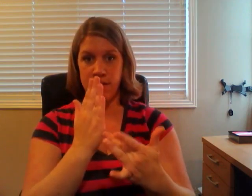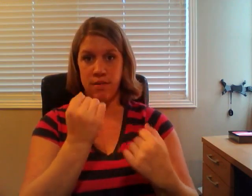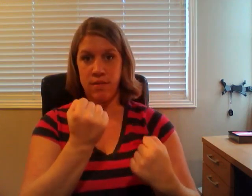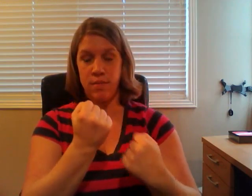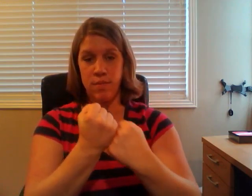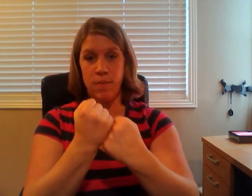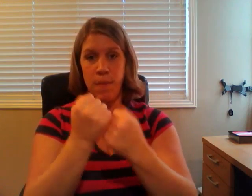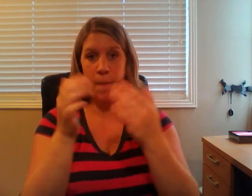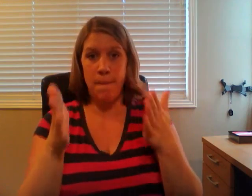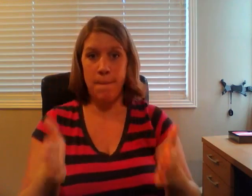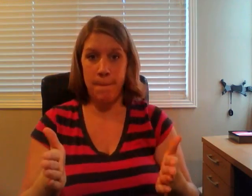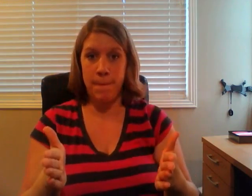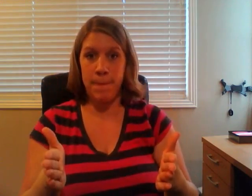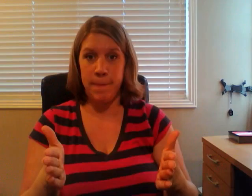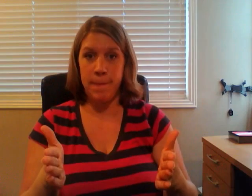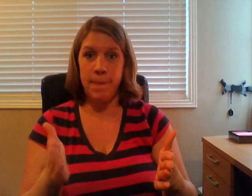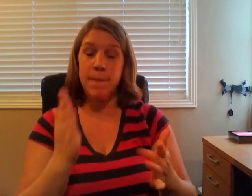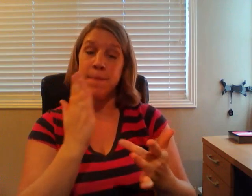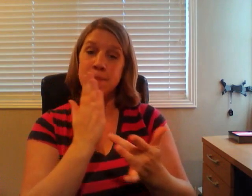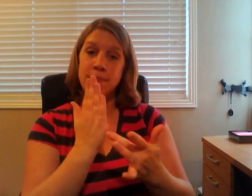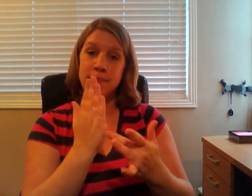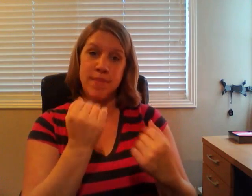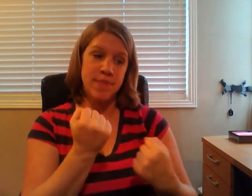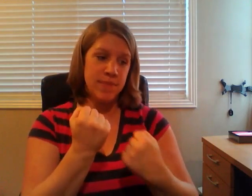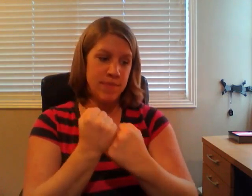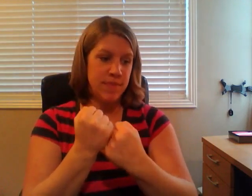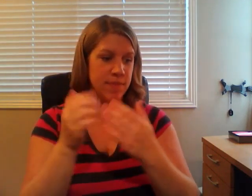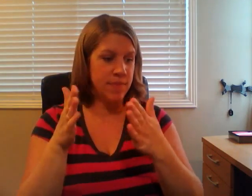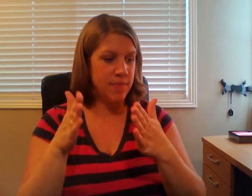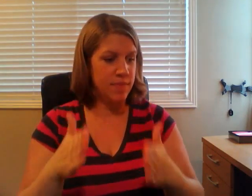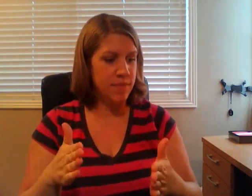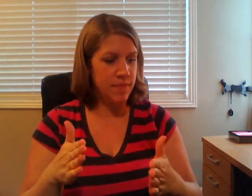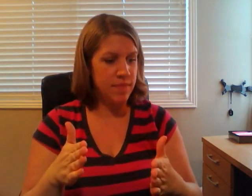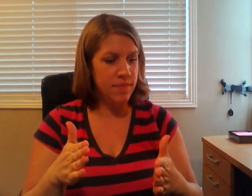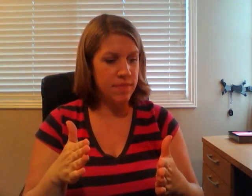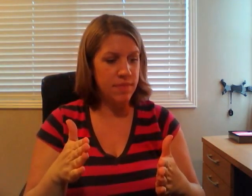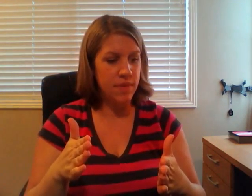Tech Support